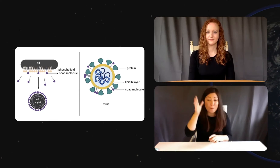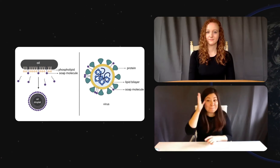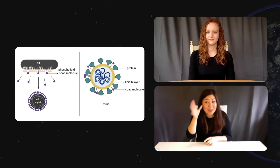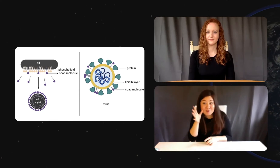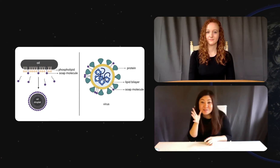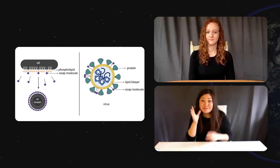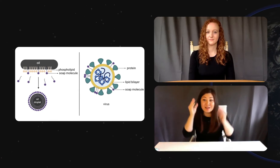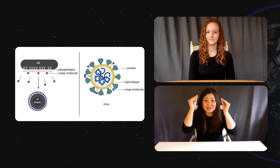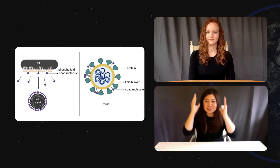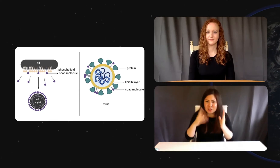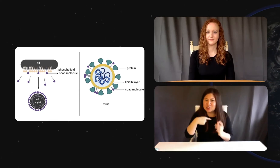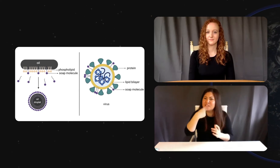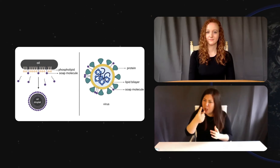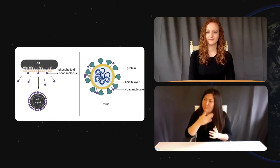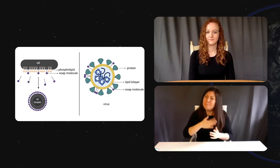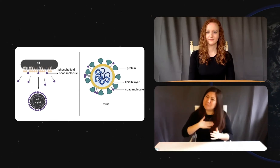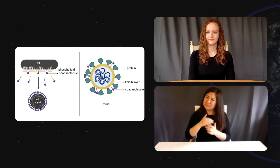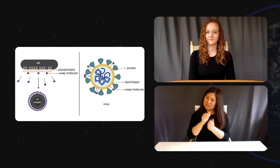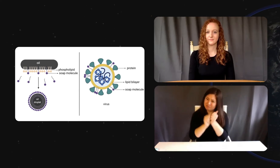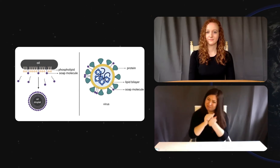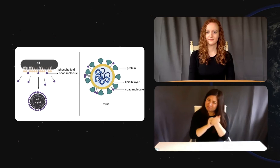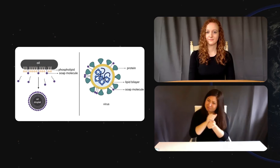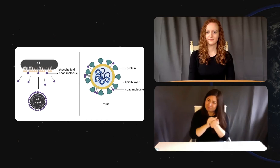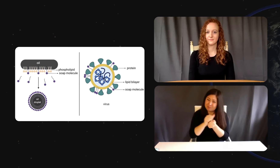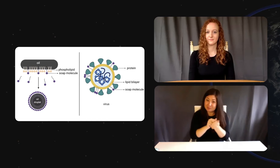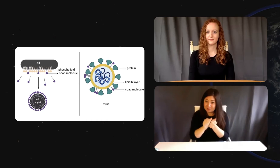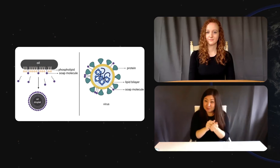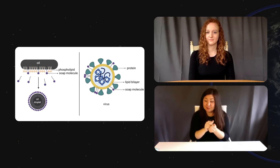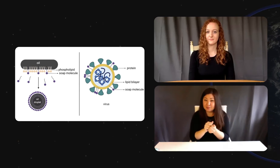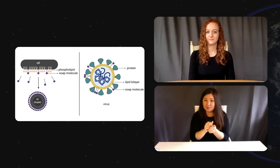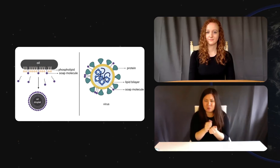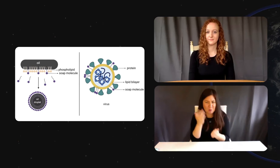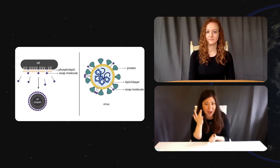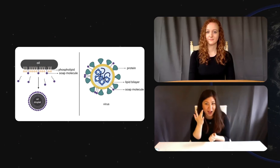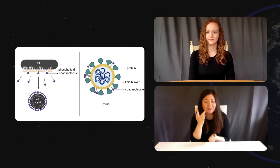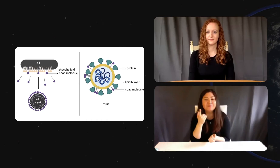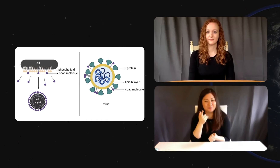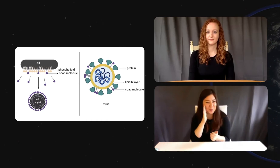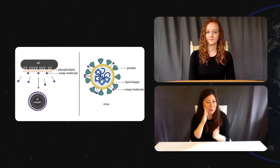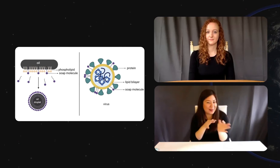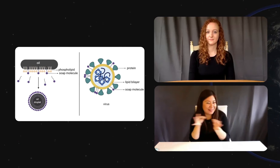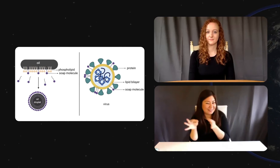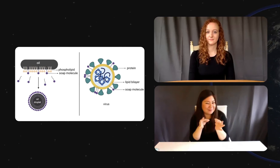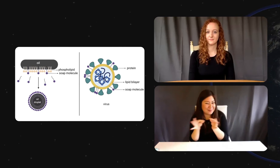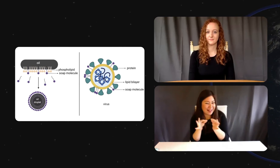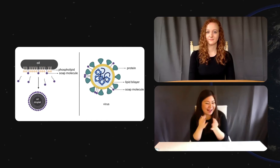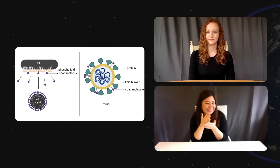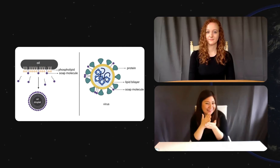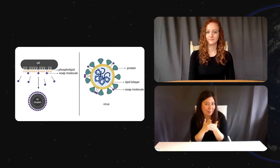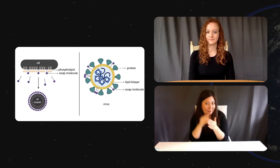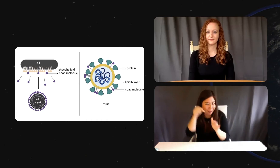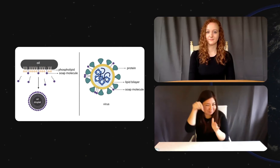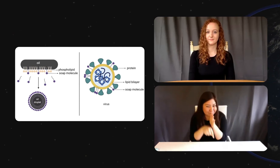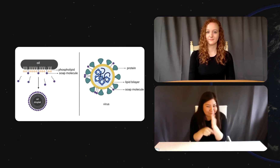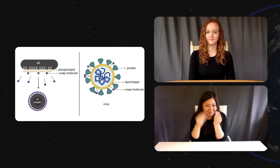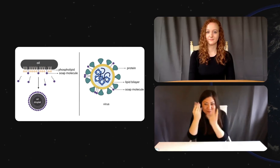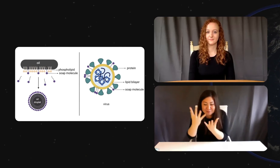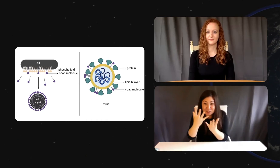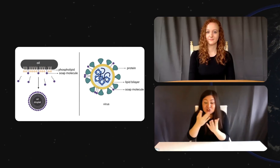So, when your folks and your teachers tell you to wash your hands -- scrub and scrub there's a reason.